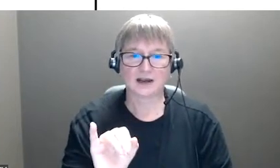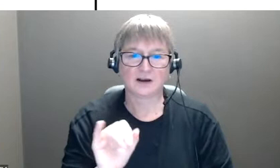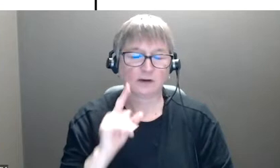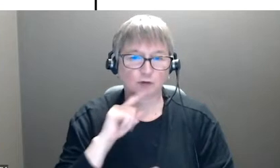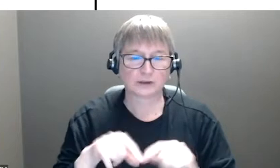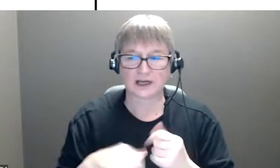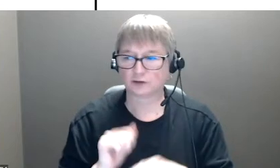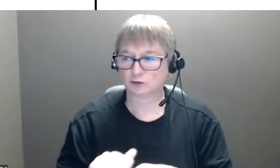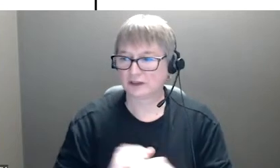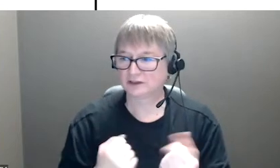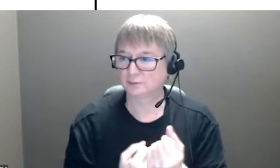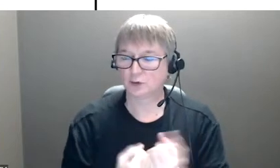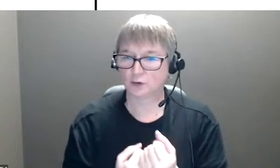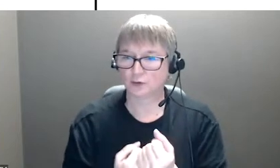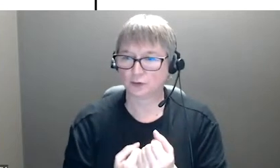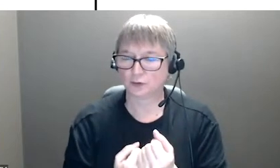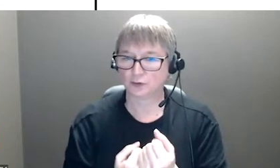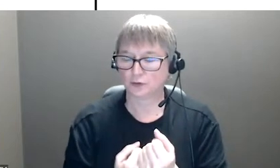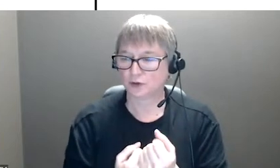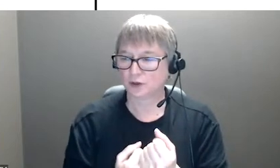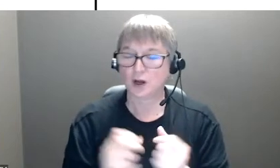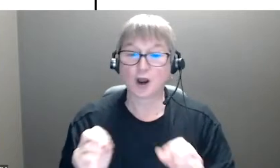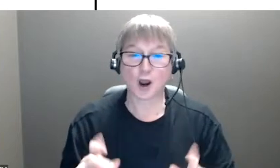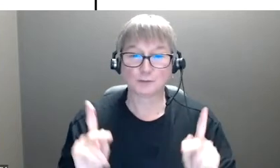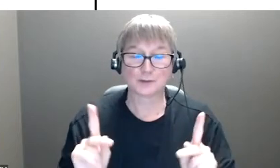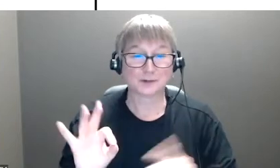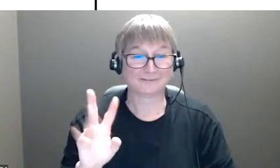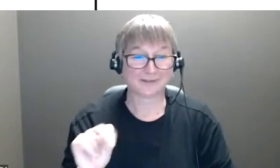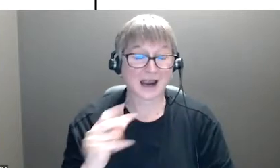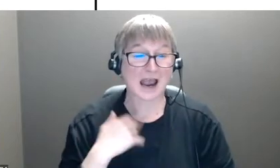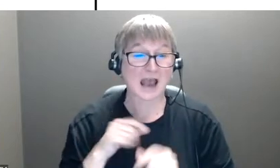an annual funding envelope of approximately 40 million dollars, and funds organizations